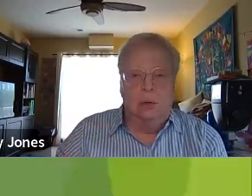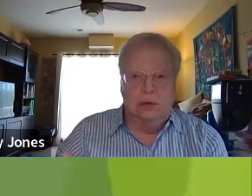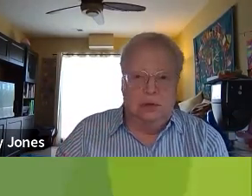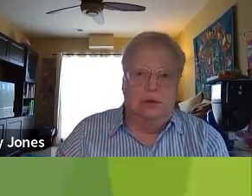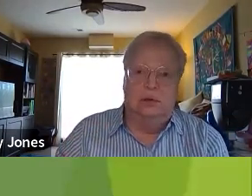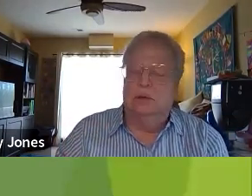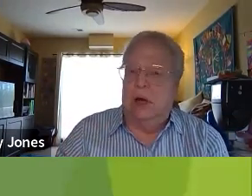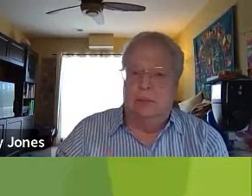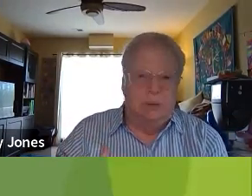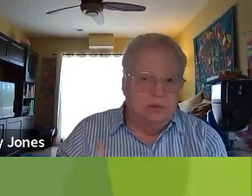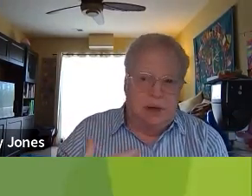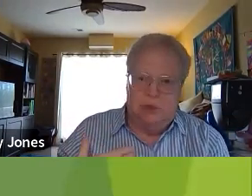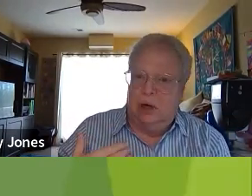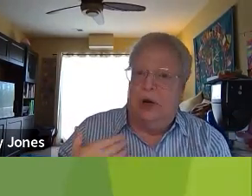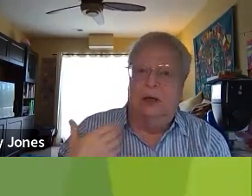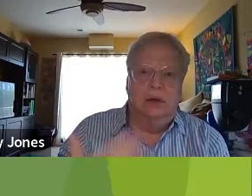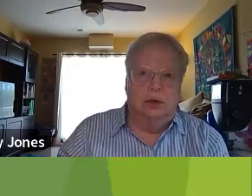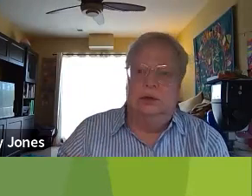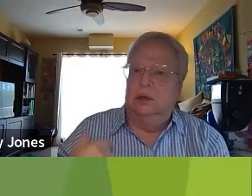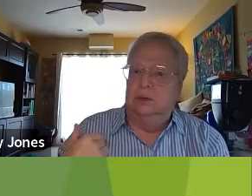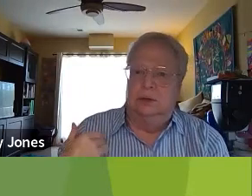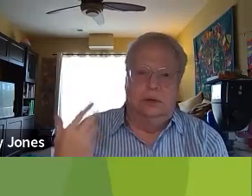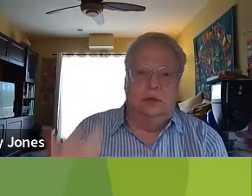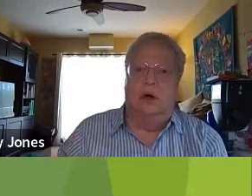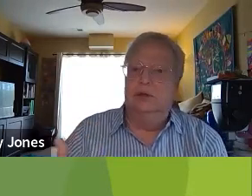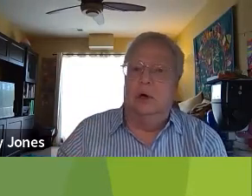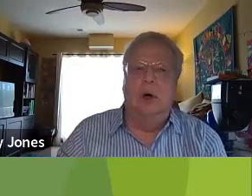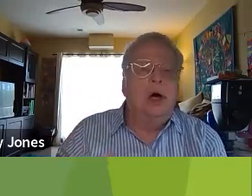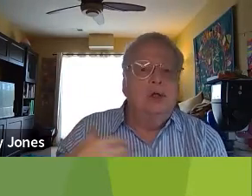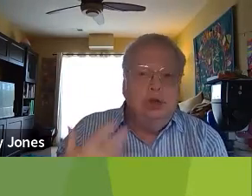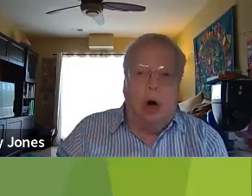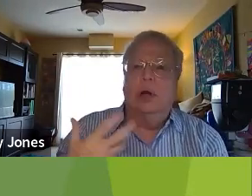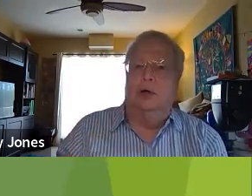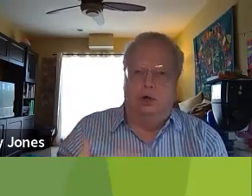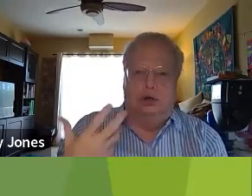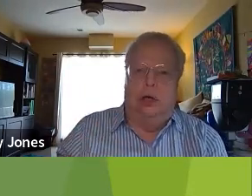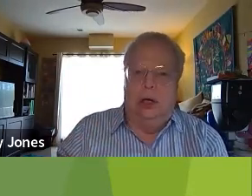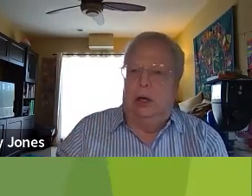language issues and I'm talking about literacy issues also, don't understand anything that